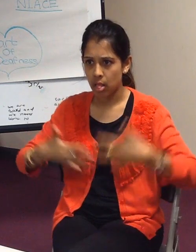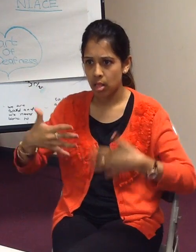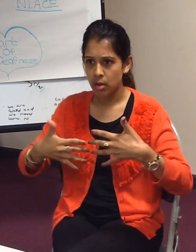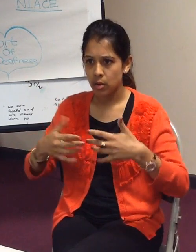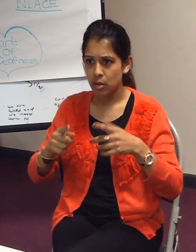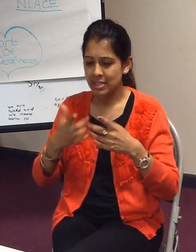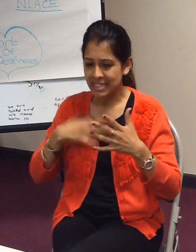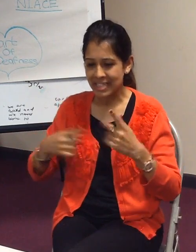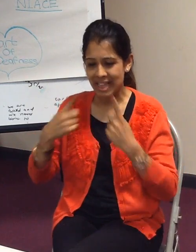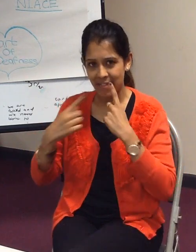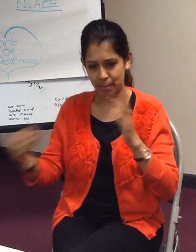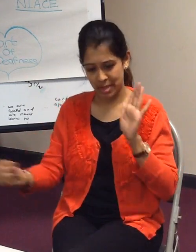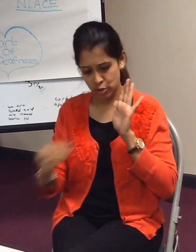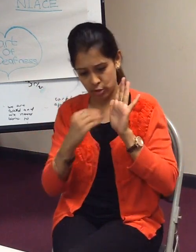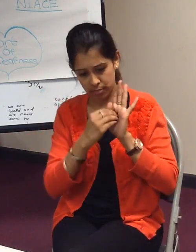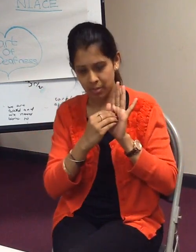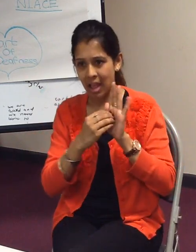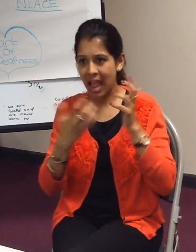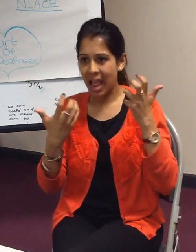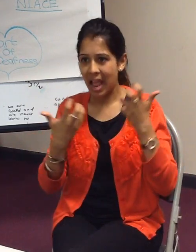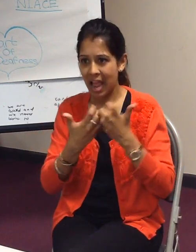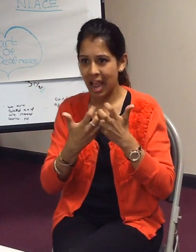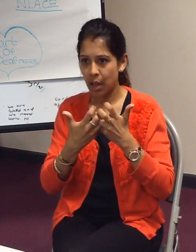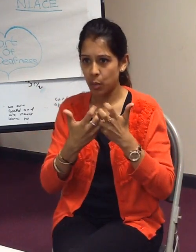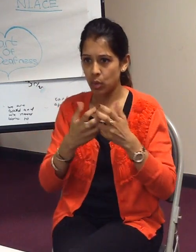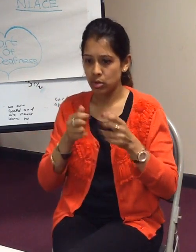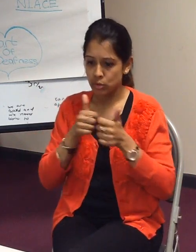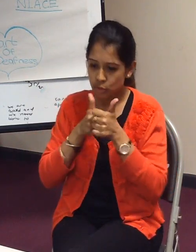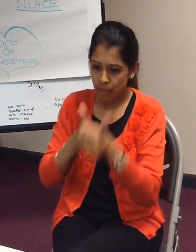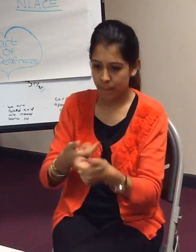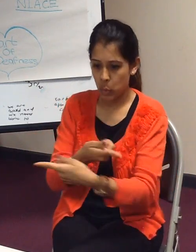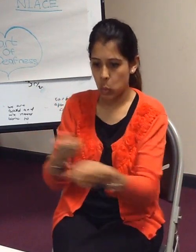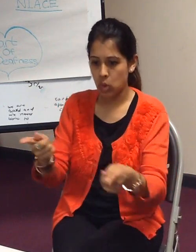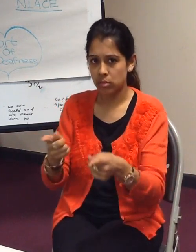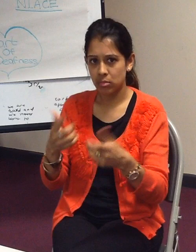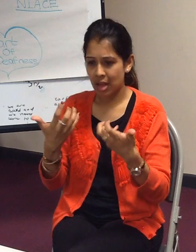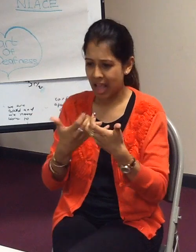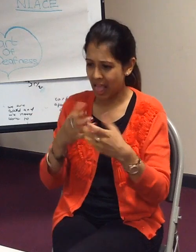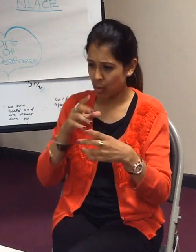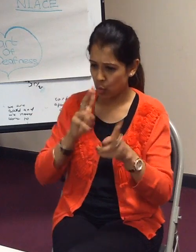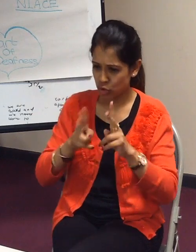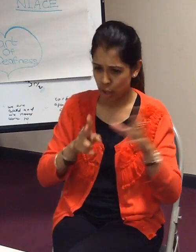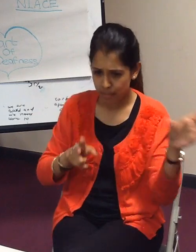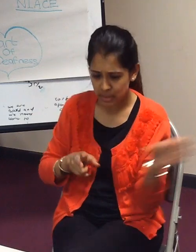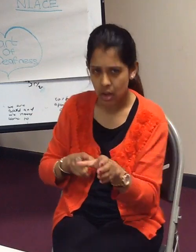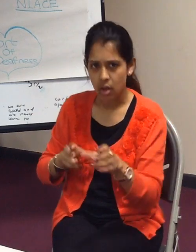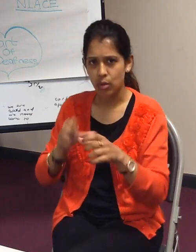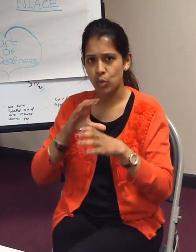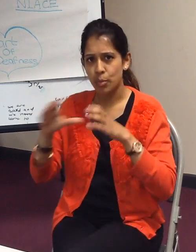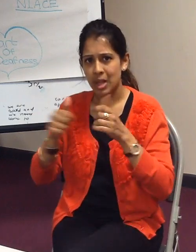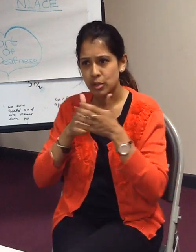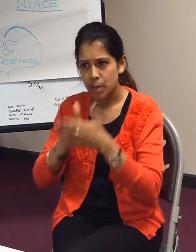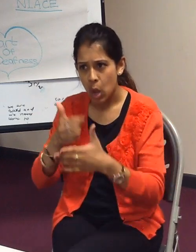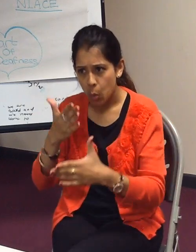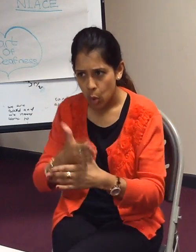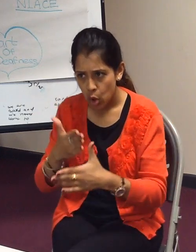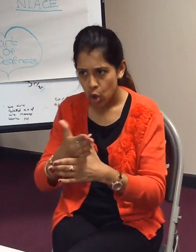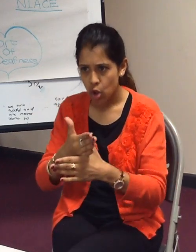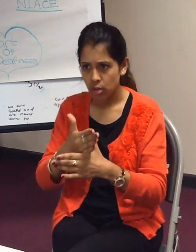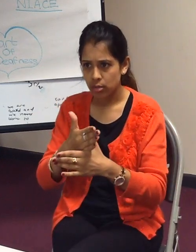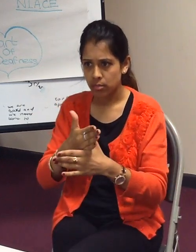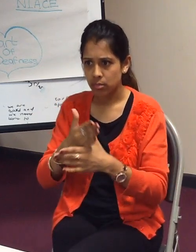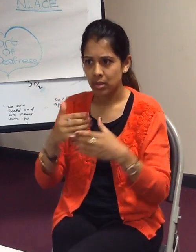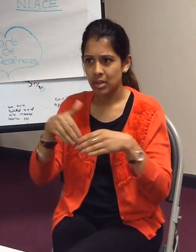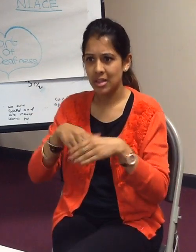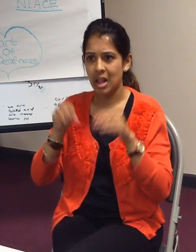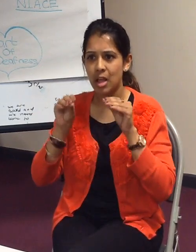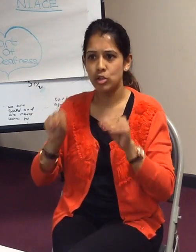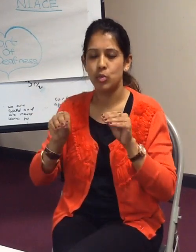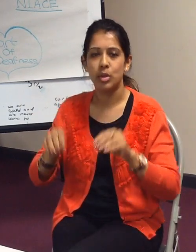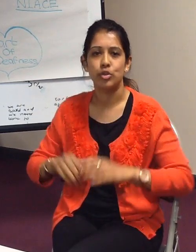along with information about how communication support: interpreters and CSW’s will be provided would support this.